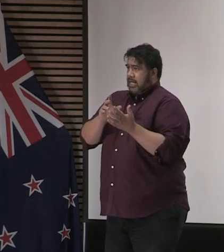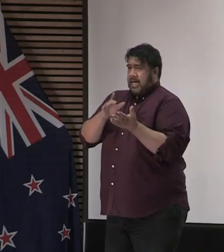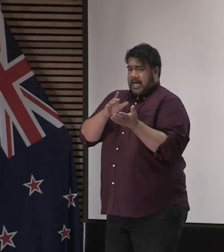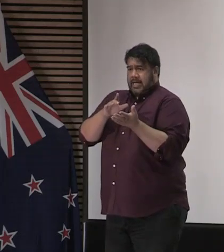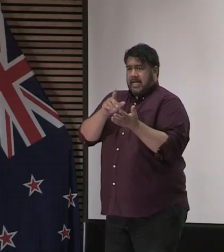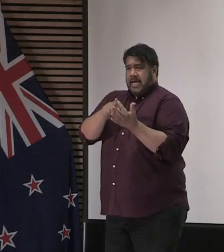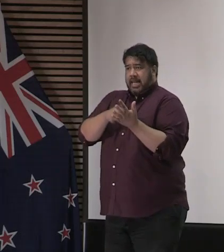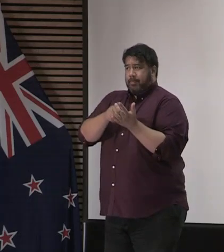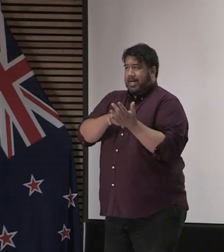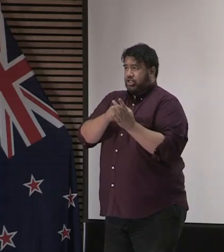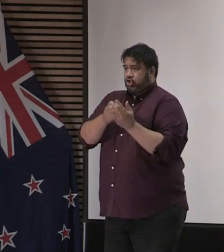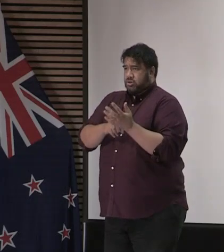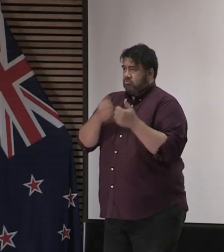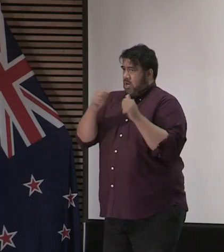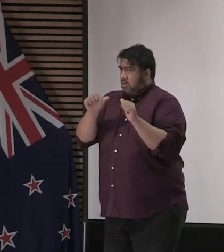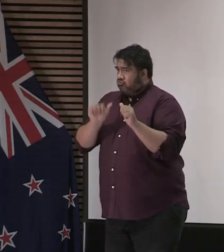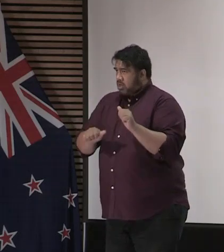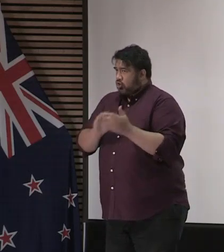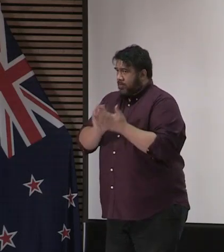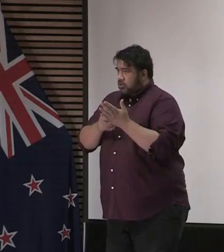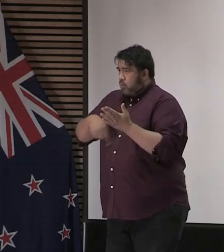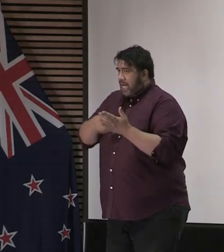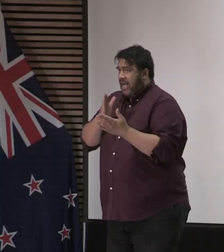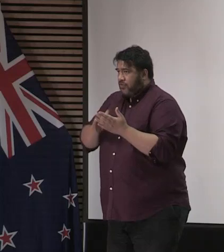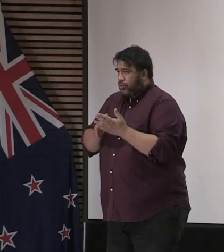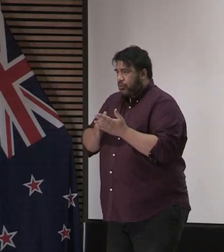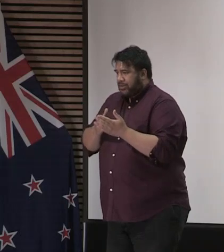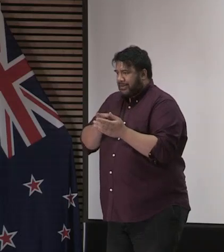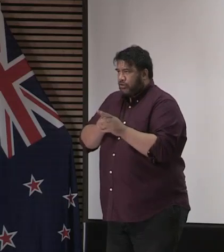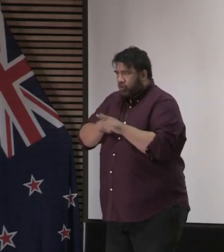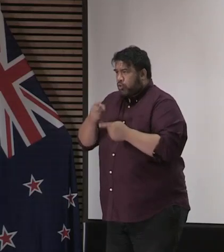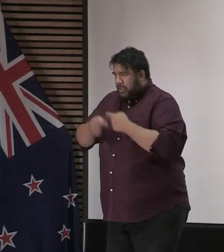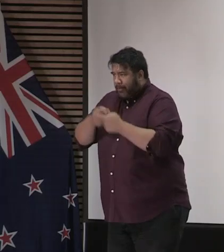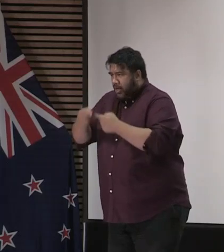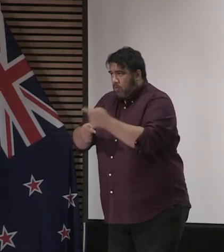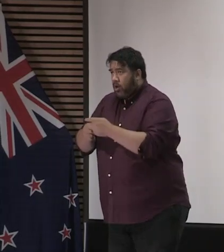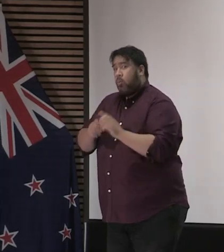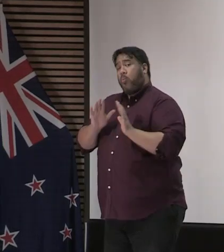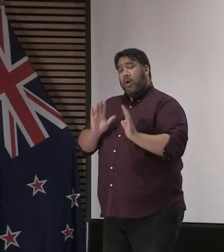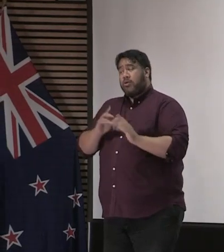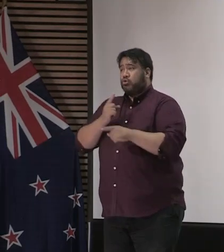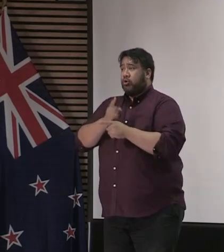said, we are at that stage, are we not? yes. Again - and I think that that